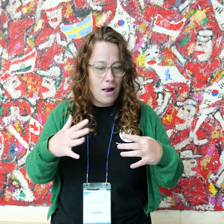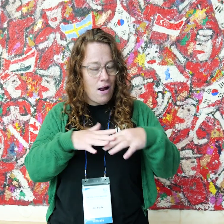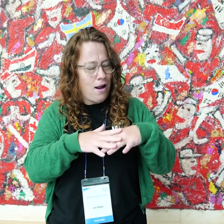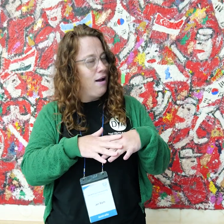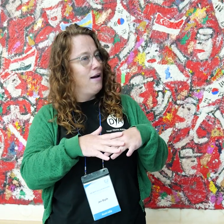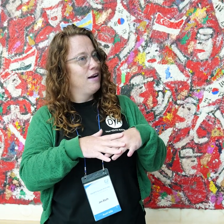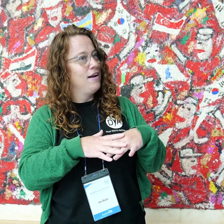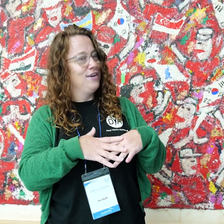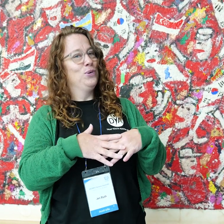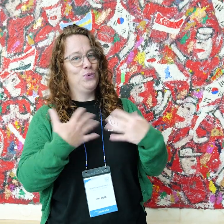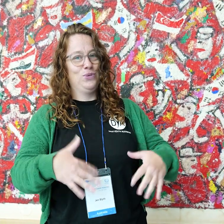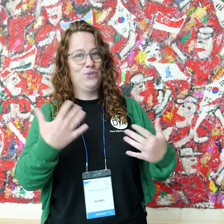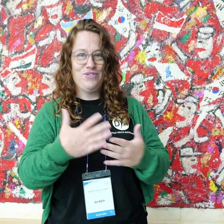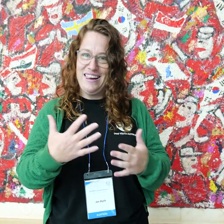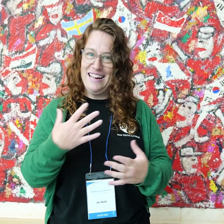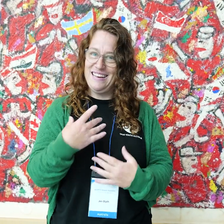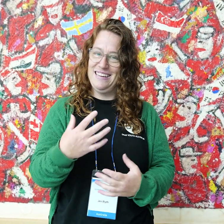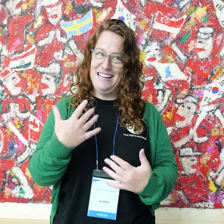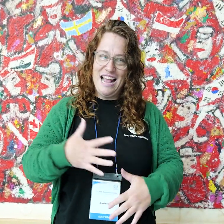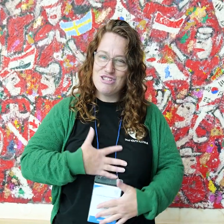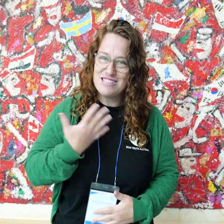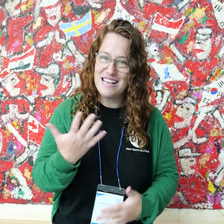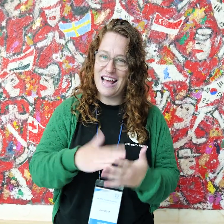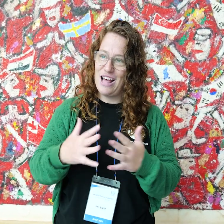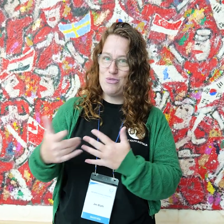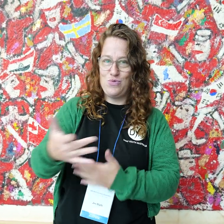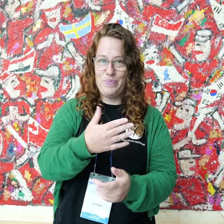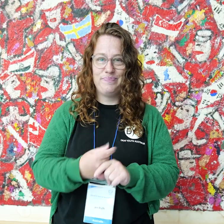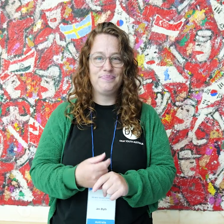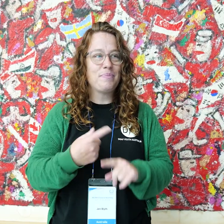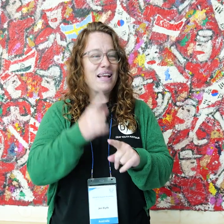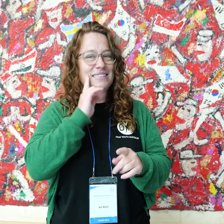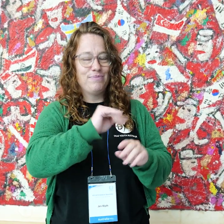but we also each have our own cultures, and seeing how that intersects with each other is fascinating.